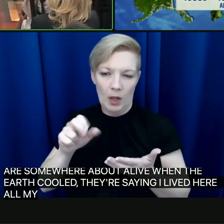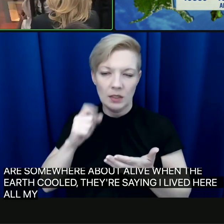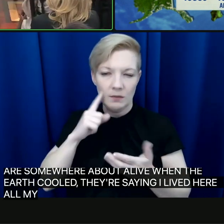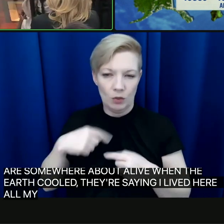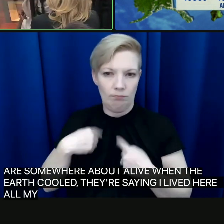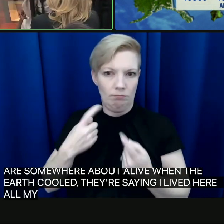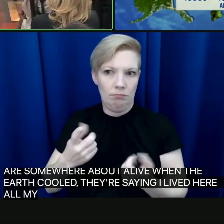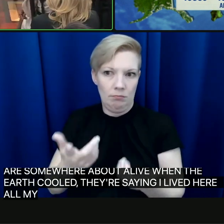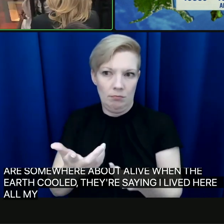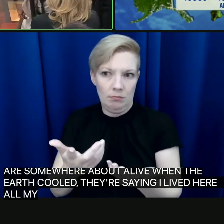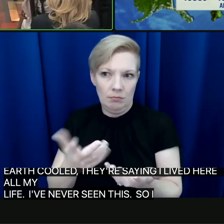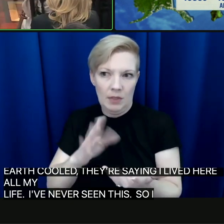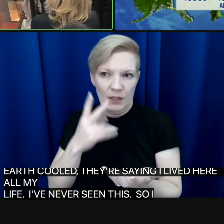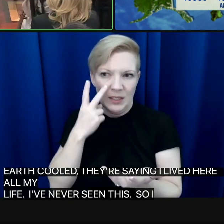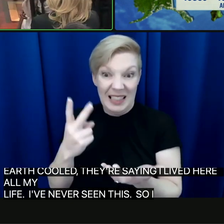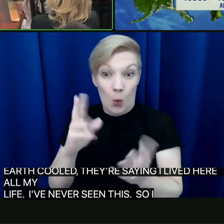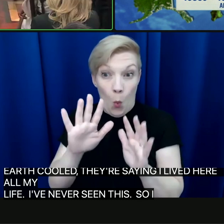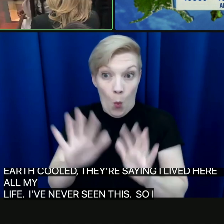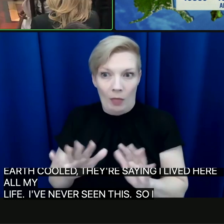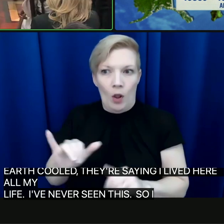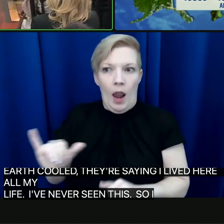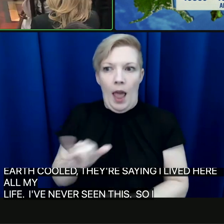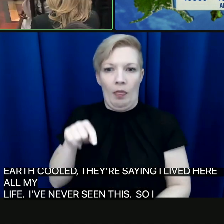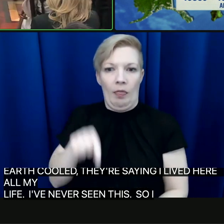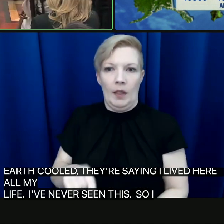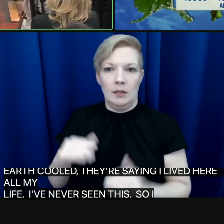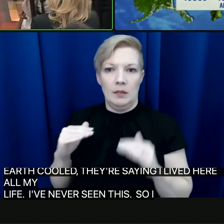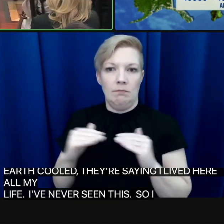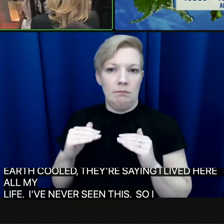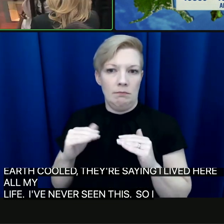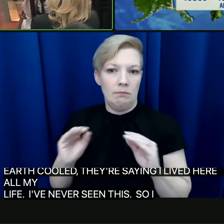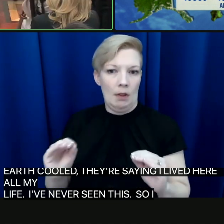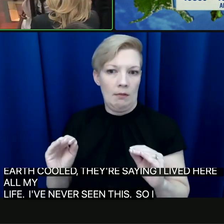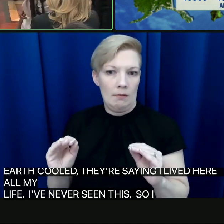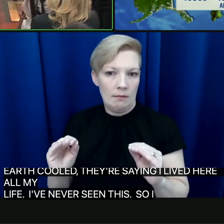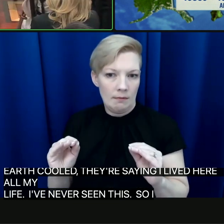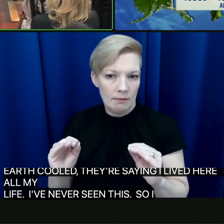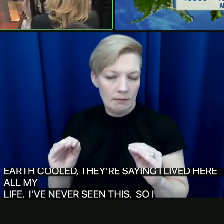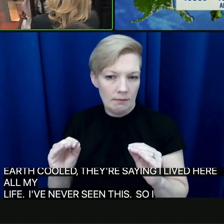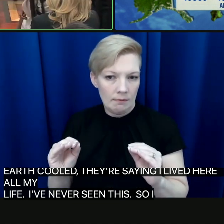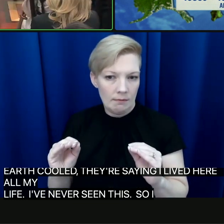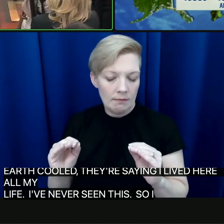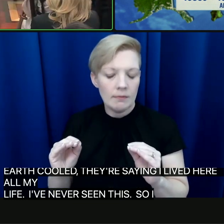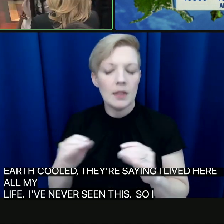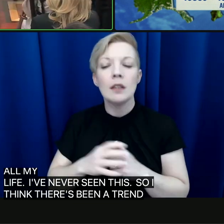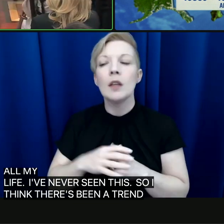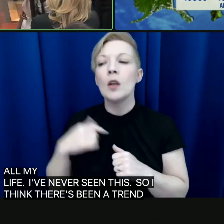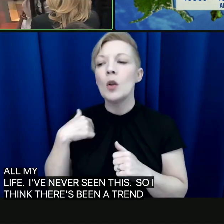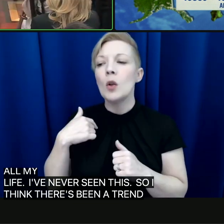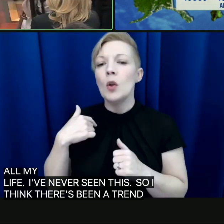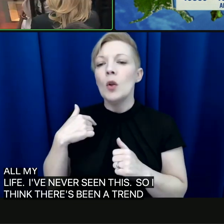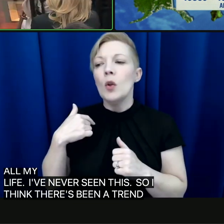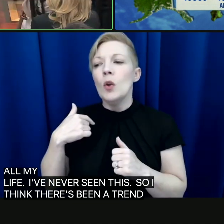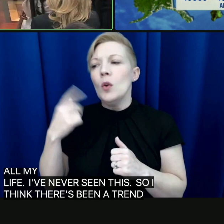There's been a. A trend to try to politicize this. And I think this is beyond politics.